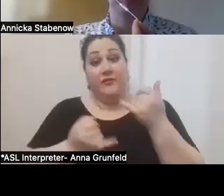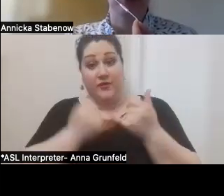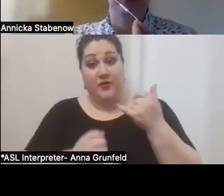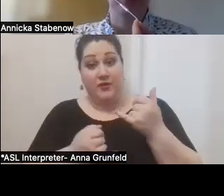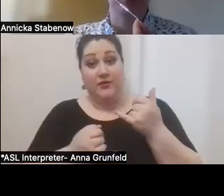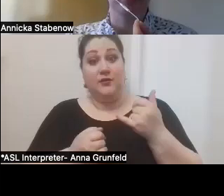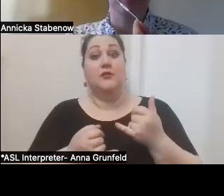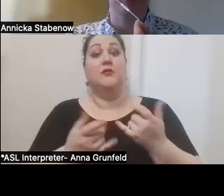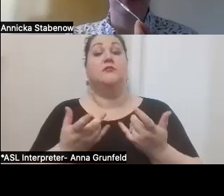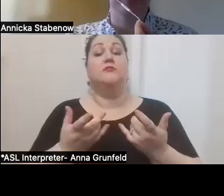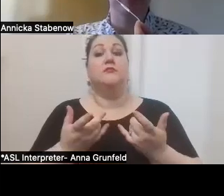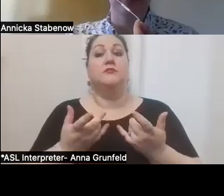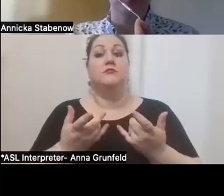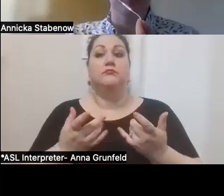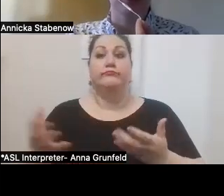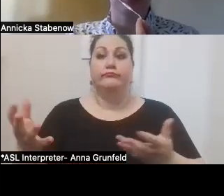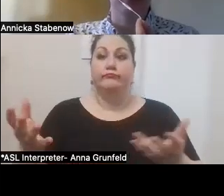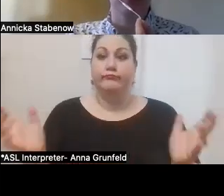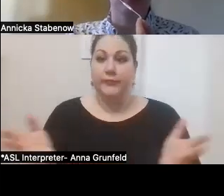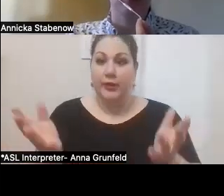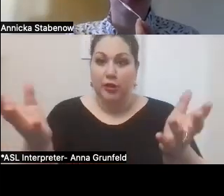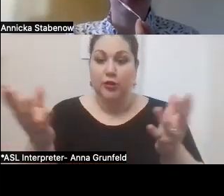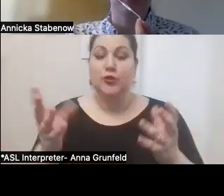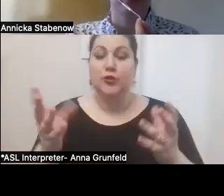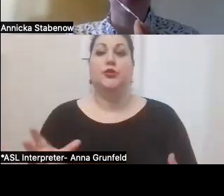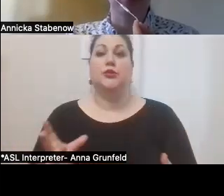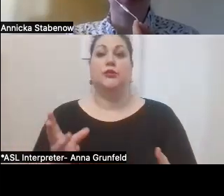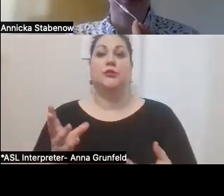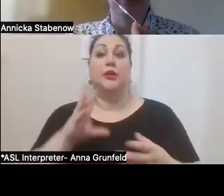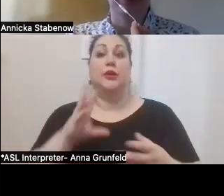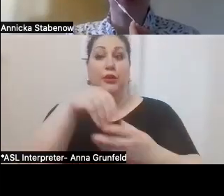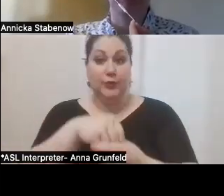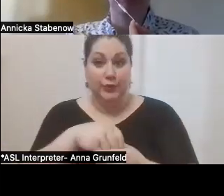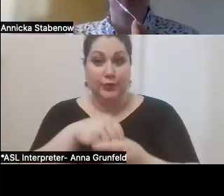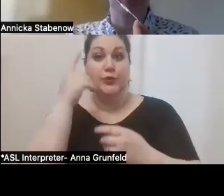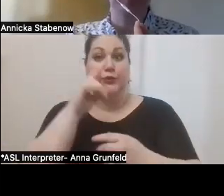physicians with disabilities with Dr. Michael Quan and Dr. Camille Monroe.